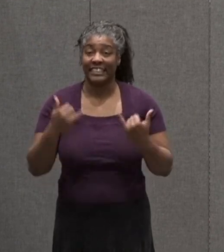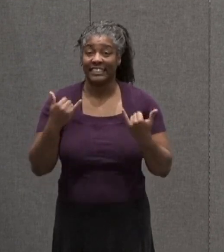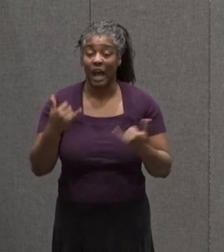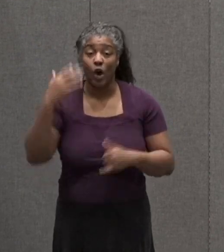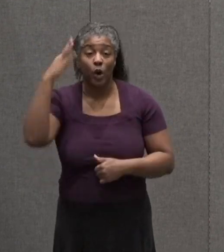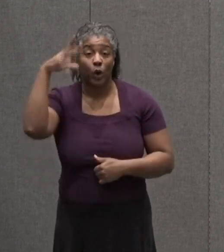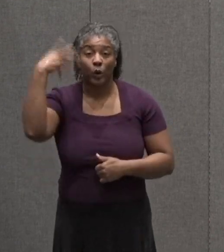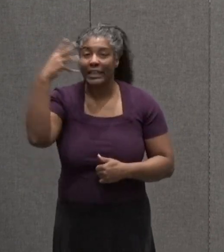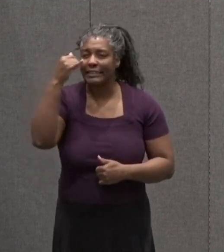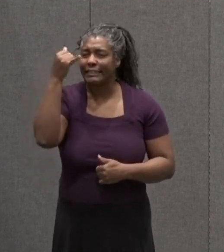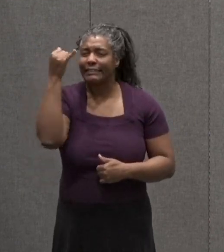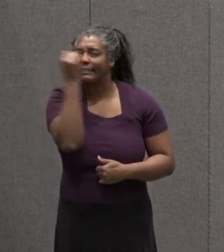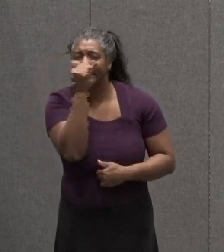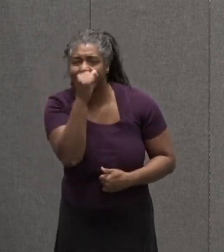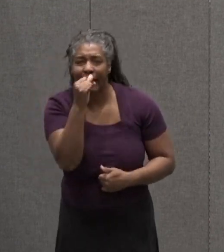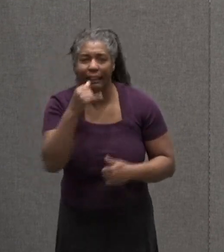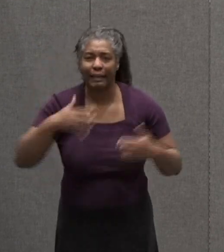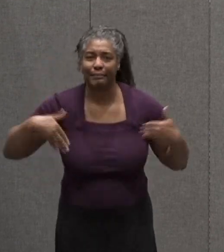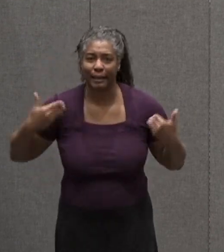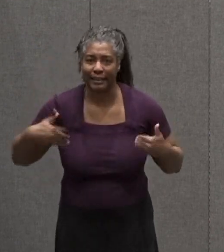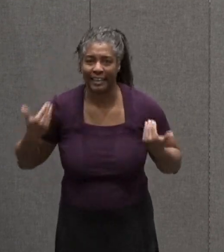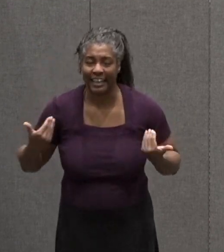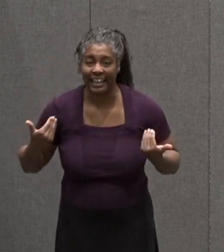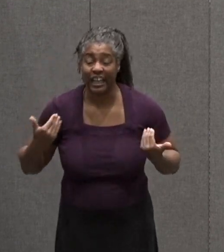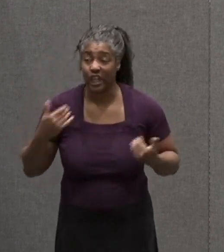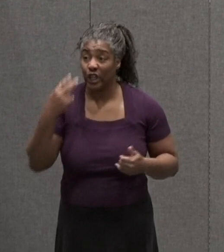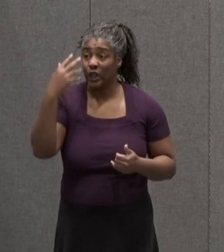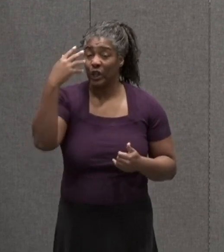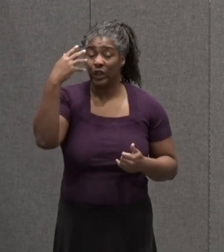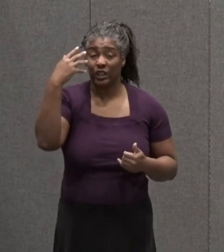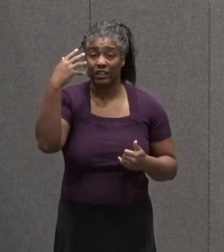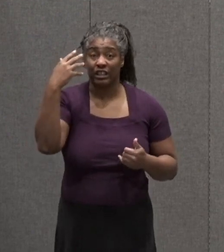This monkey is really crazy but really silly. So what does that look like to you?